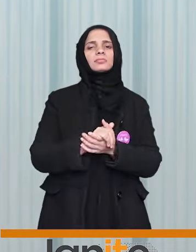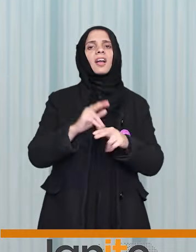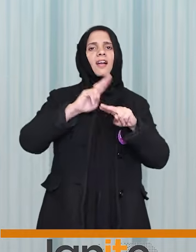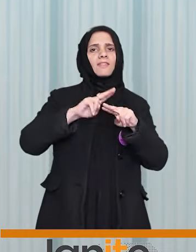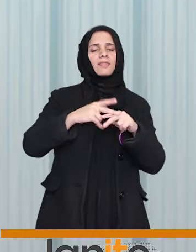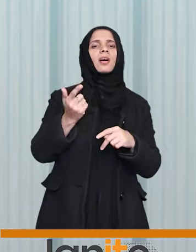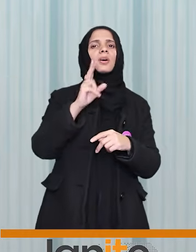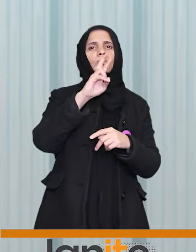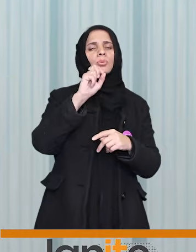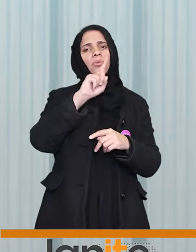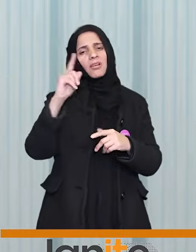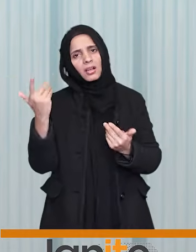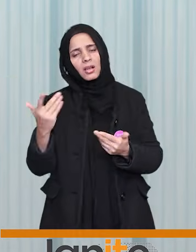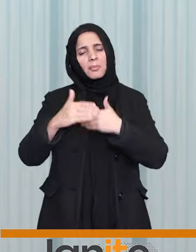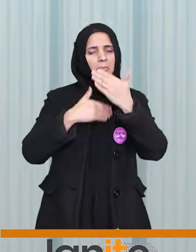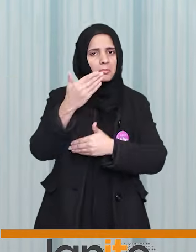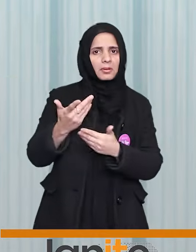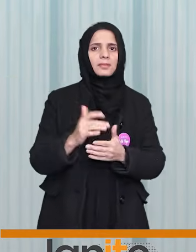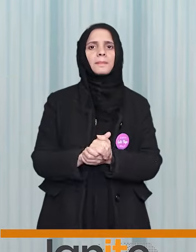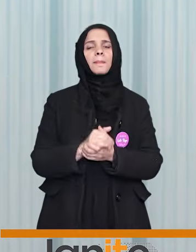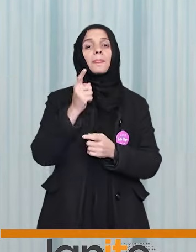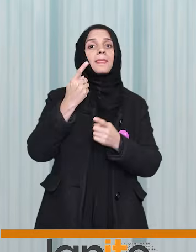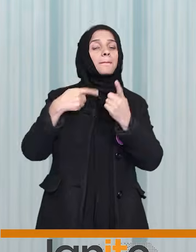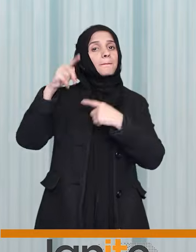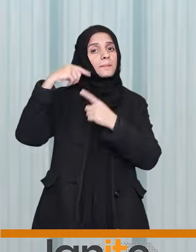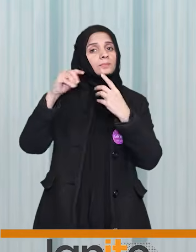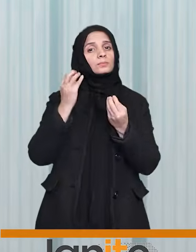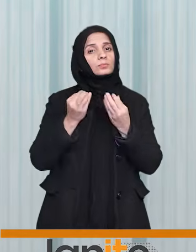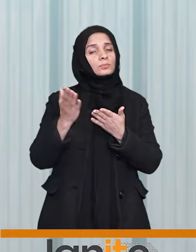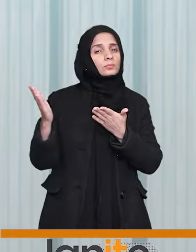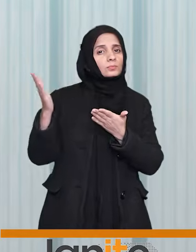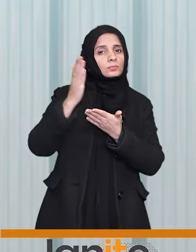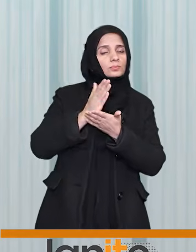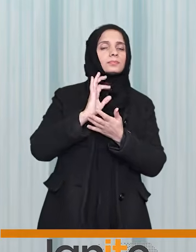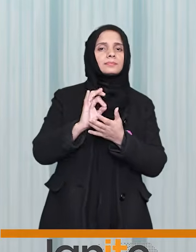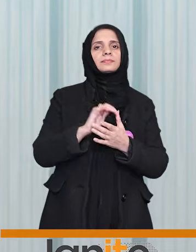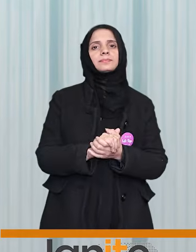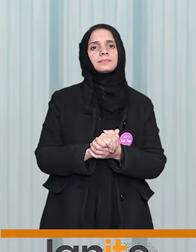So, they were one of the forefathers and pioneers of freelance marketplace,